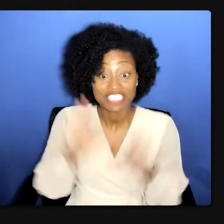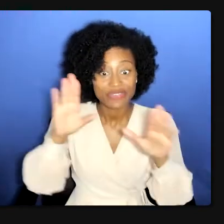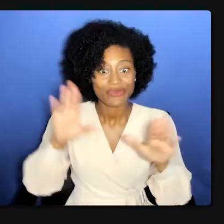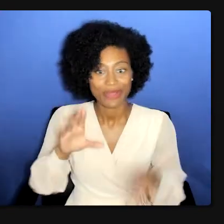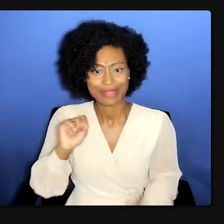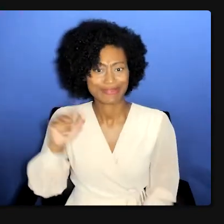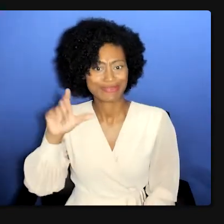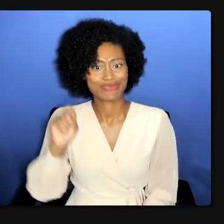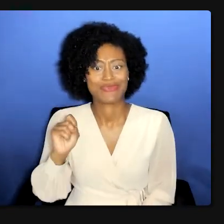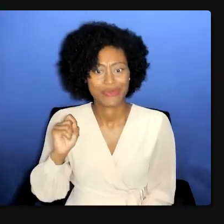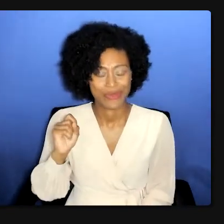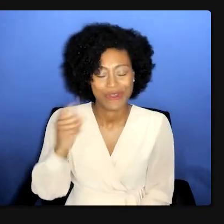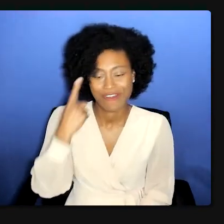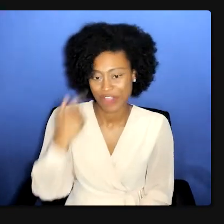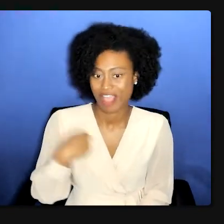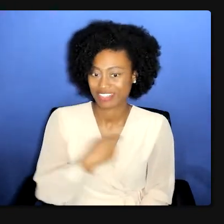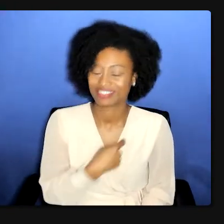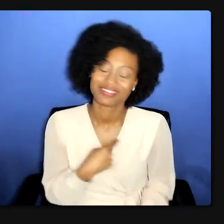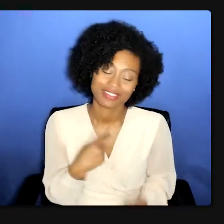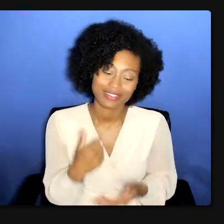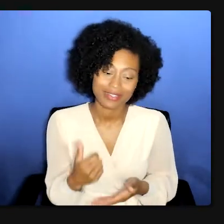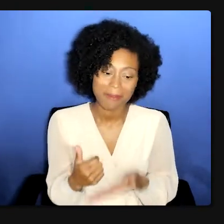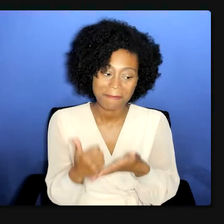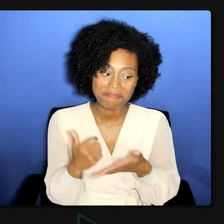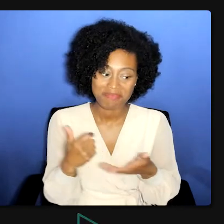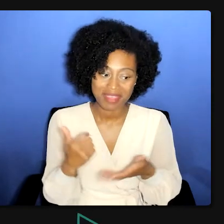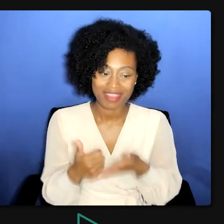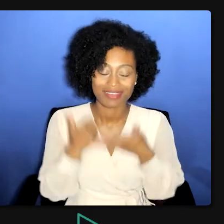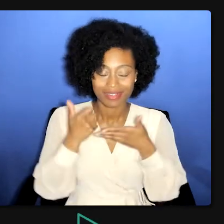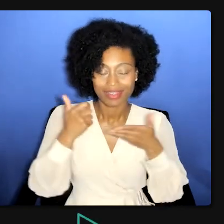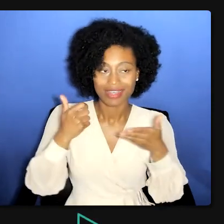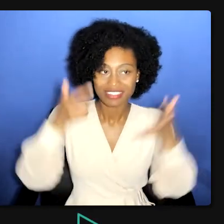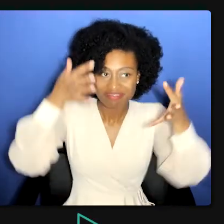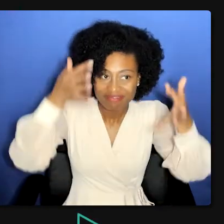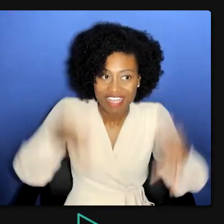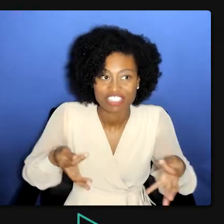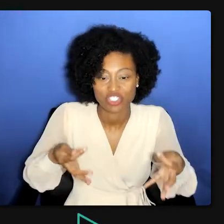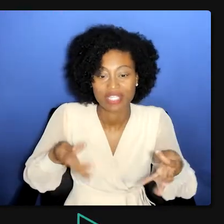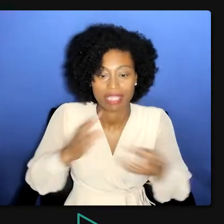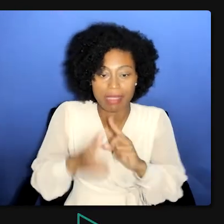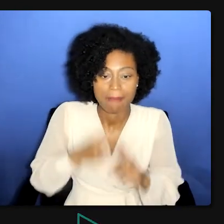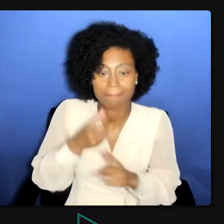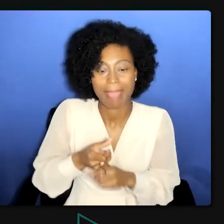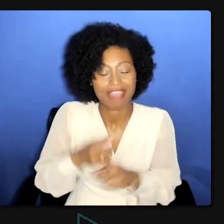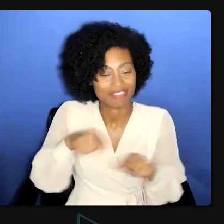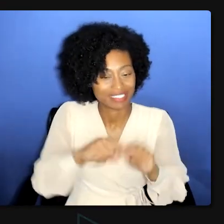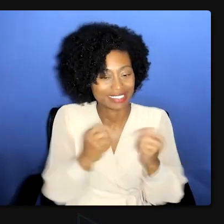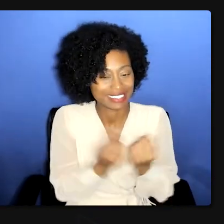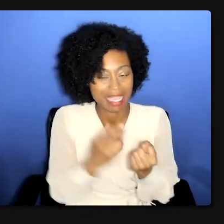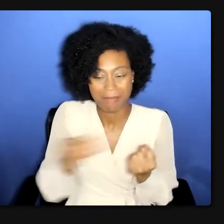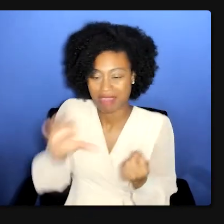It's a useful tool for us to be able to make meaningful, data-informed decisions as a team and as a company.